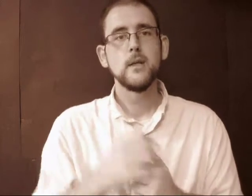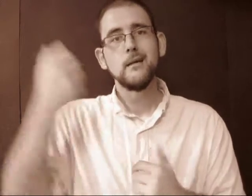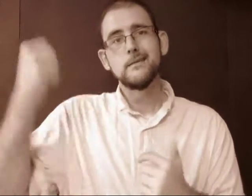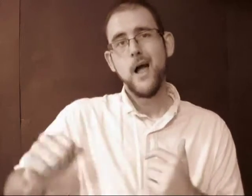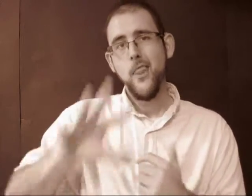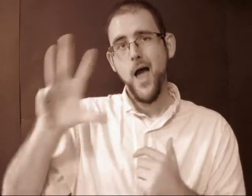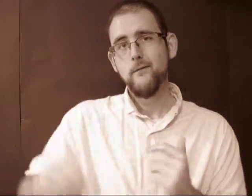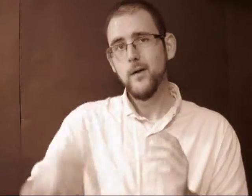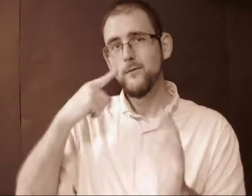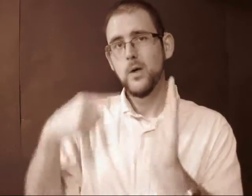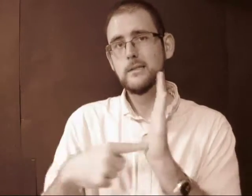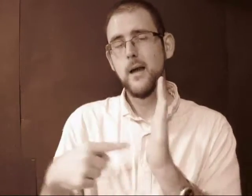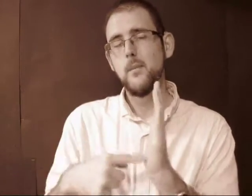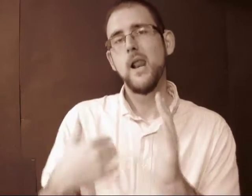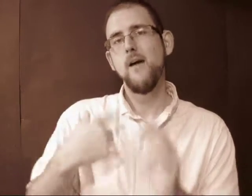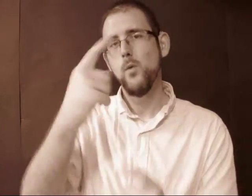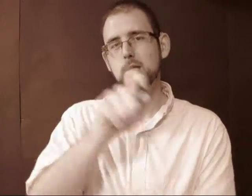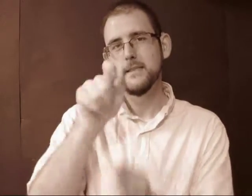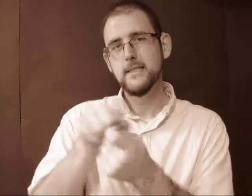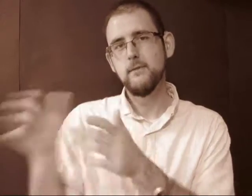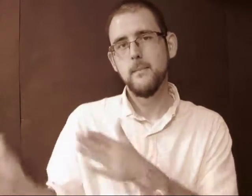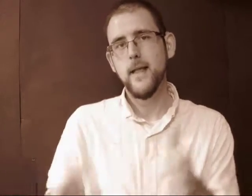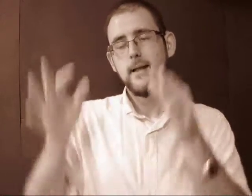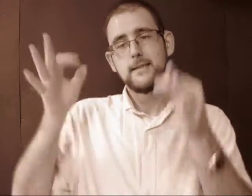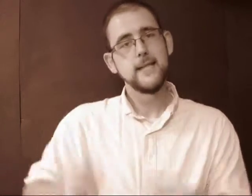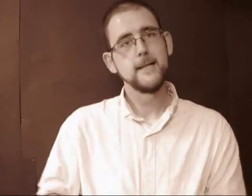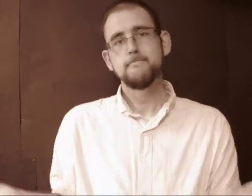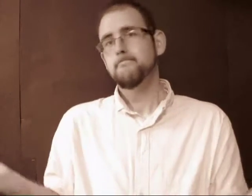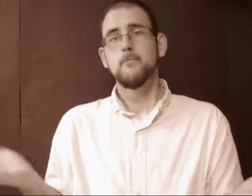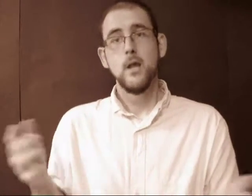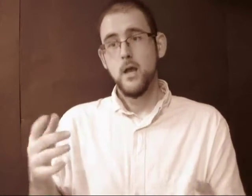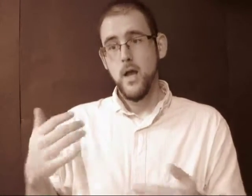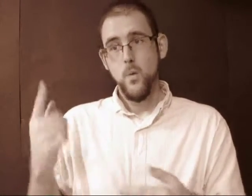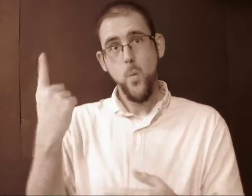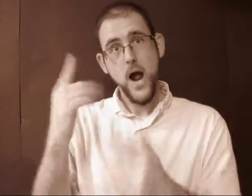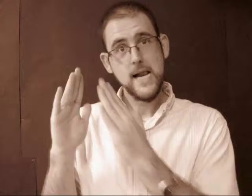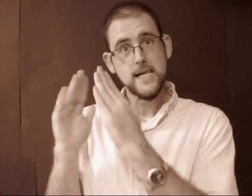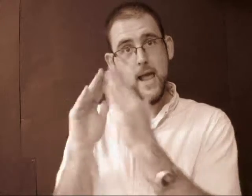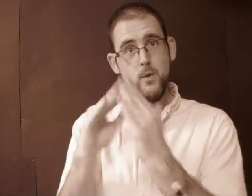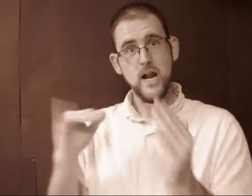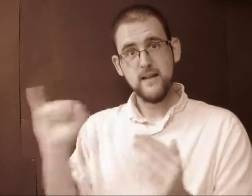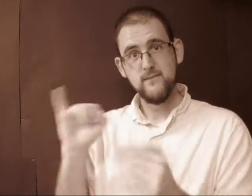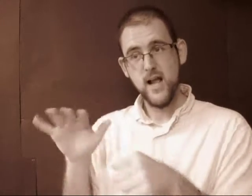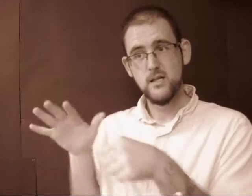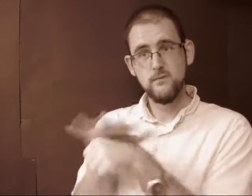For example, South Africa had a specific plan: if one neighborhood was infected with